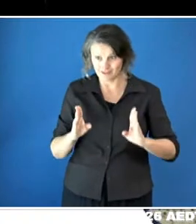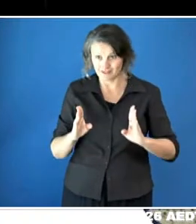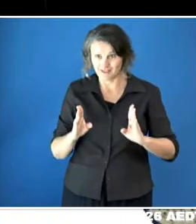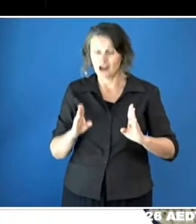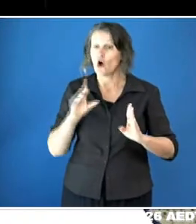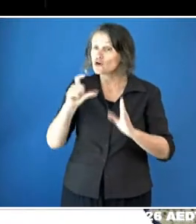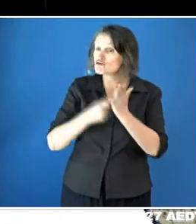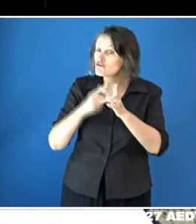Yeah.